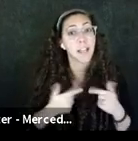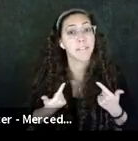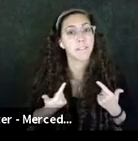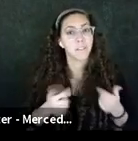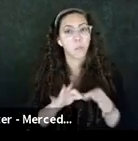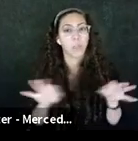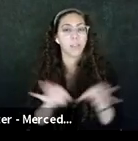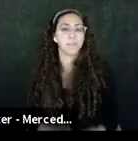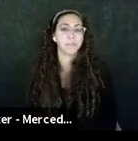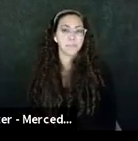Jason Williams: Compassion is huge.